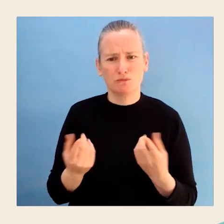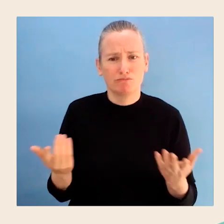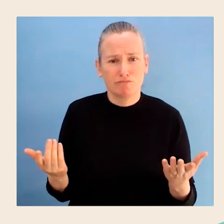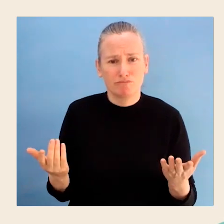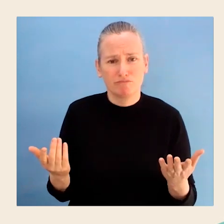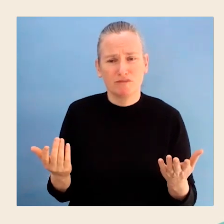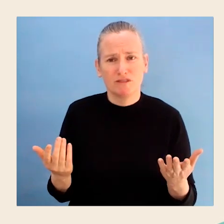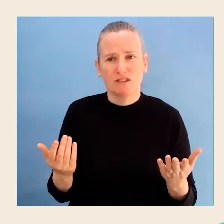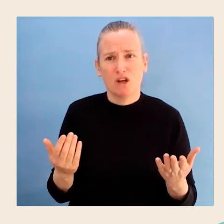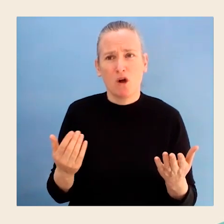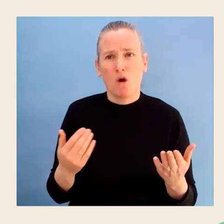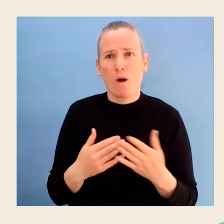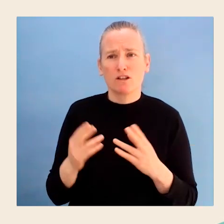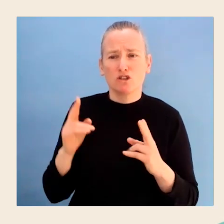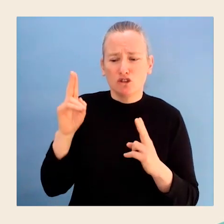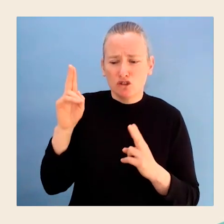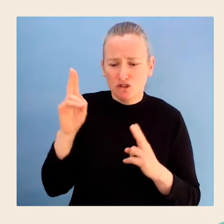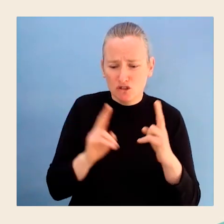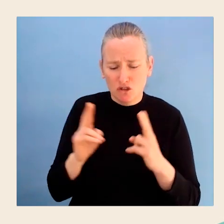What should I do that's unique?